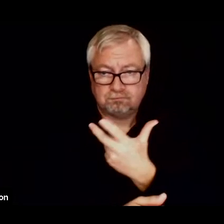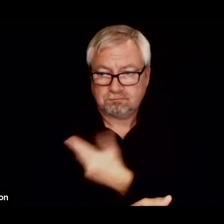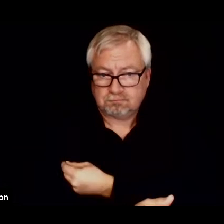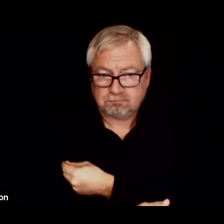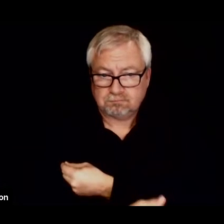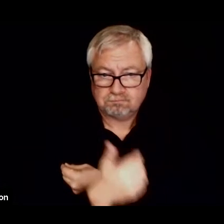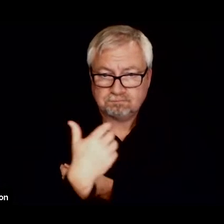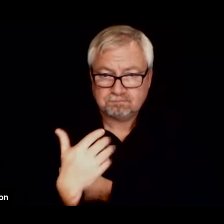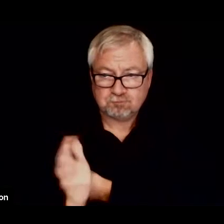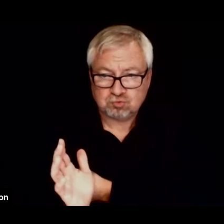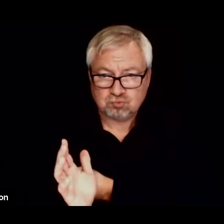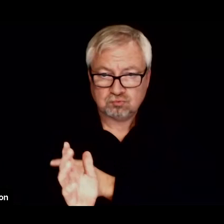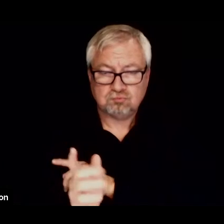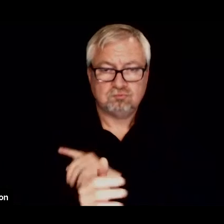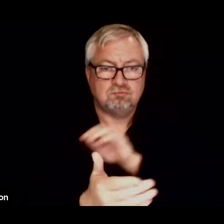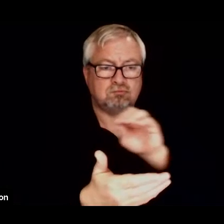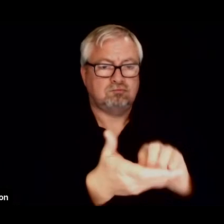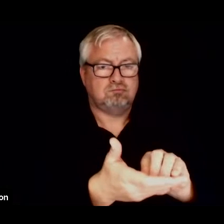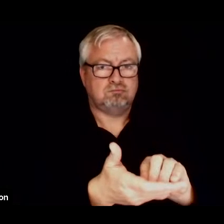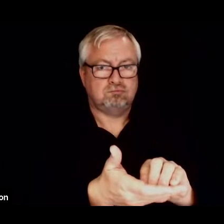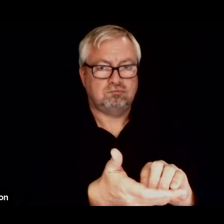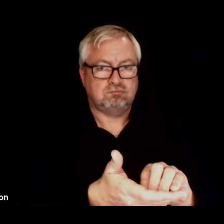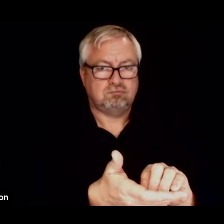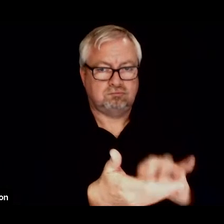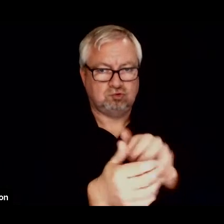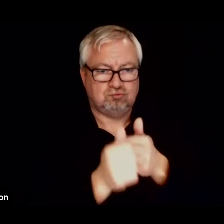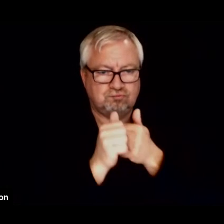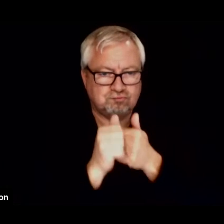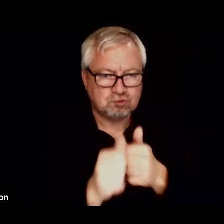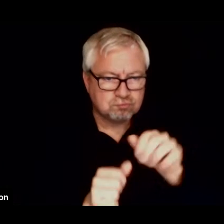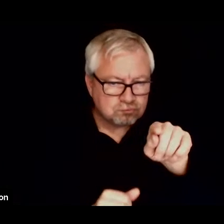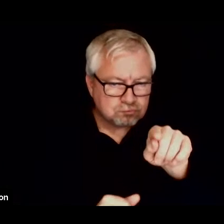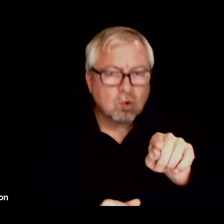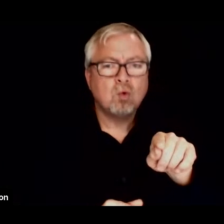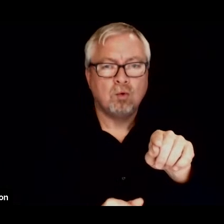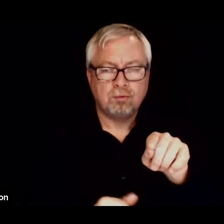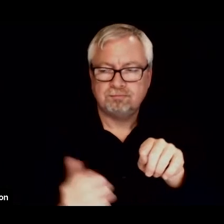employer organization or the organization that's doing that initial vaccinating